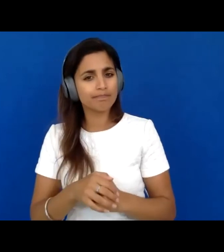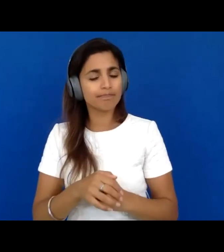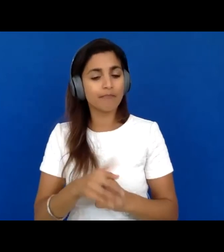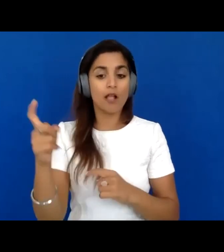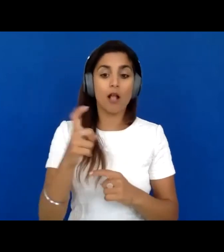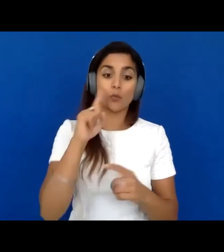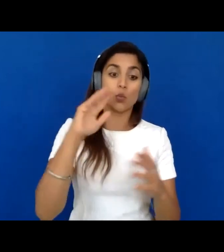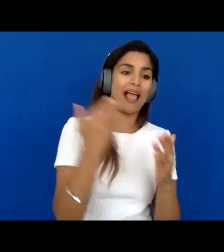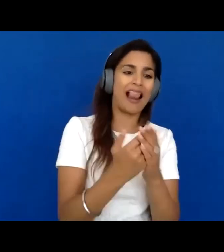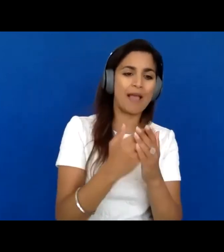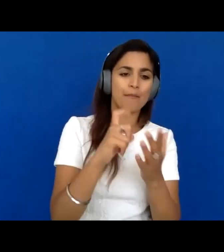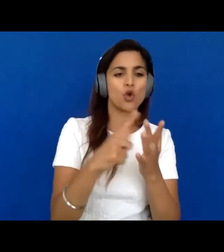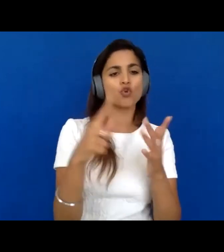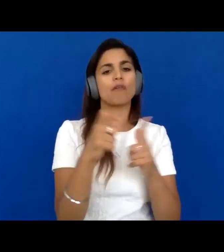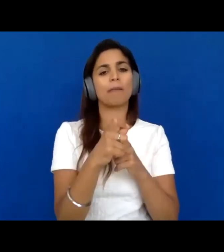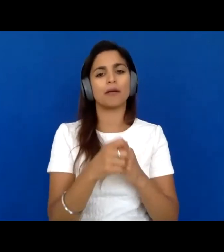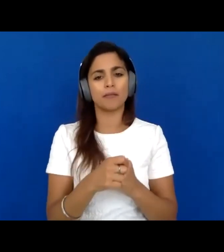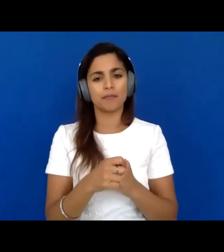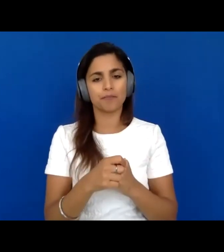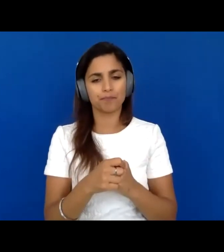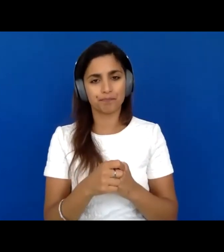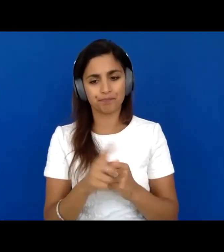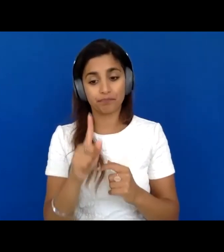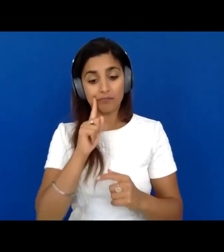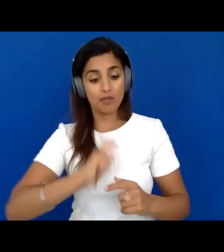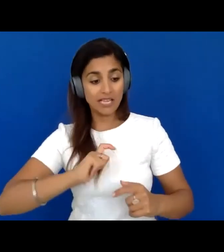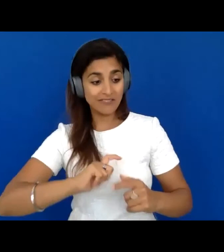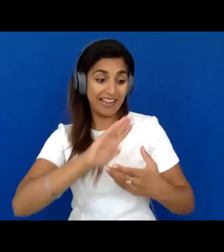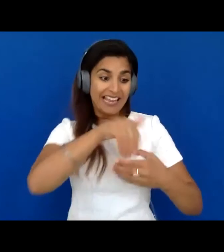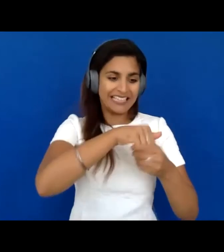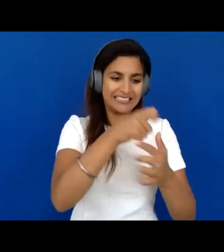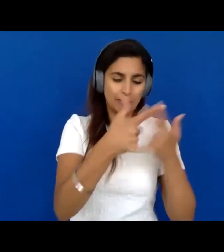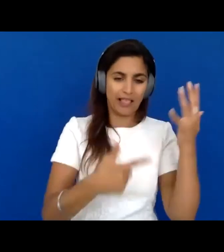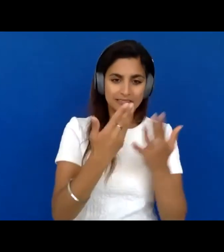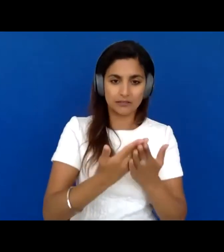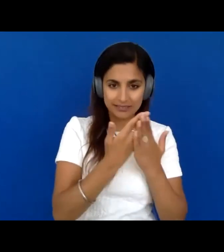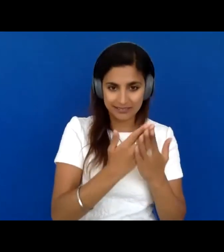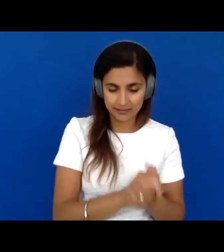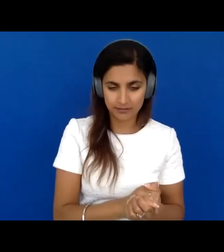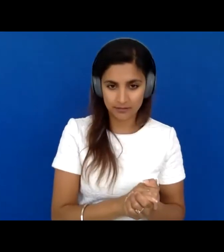identification within disability studies Sammy Shaq speaks about how both fatness